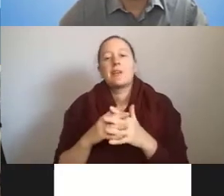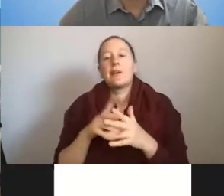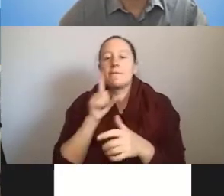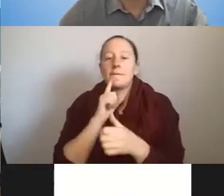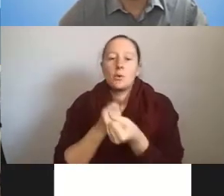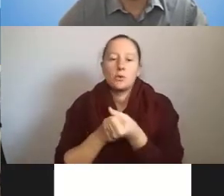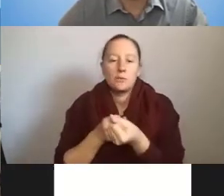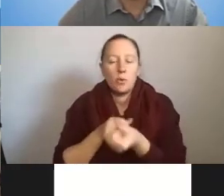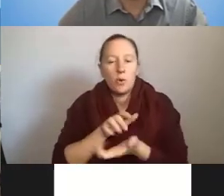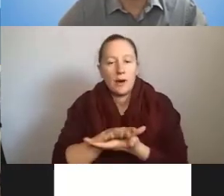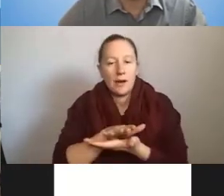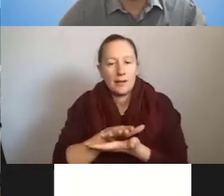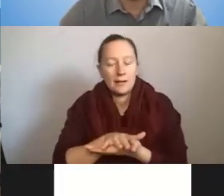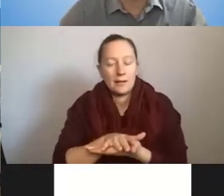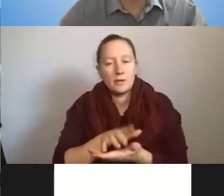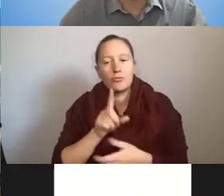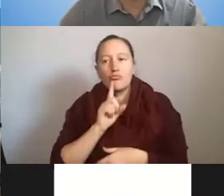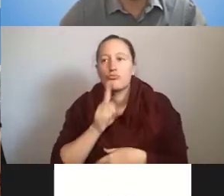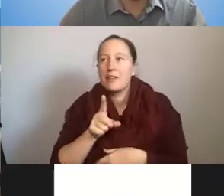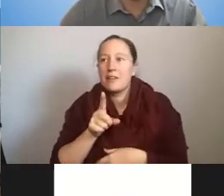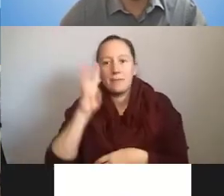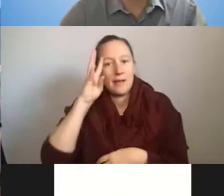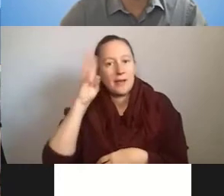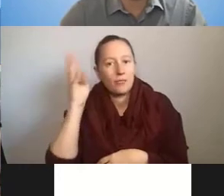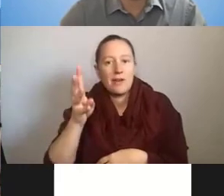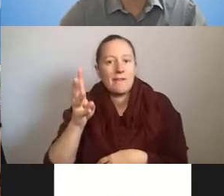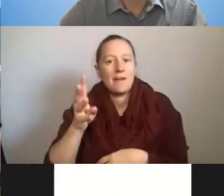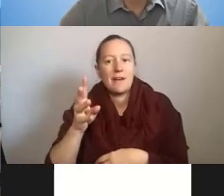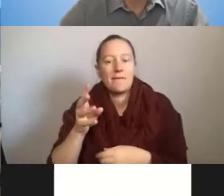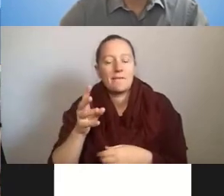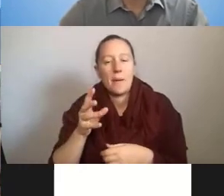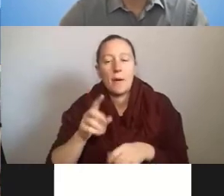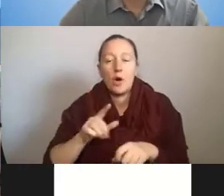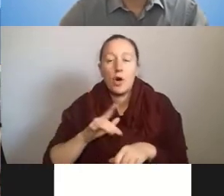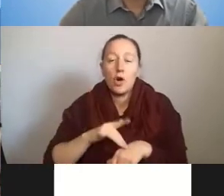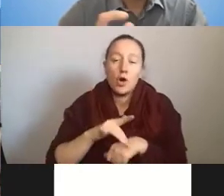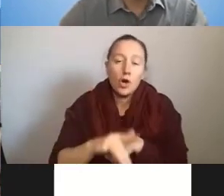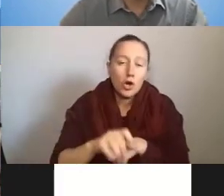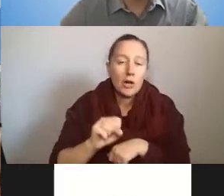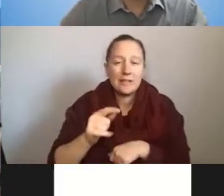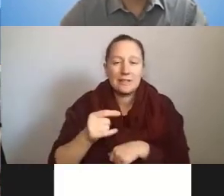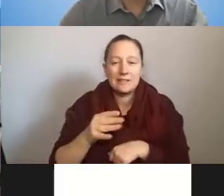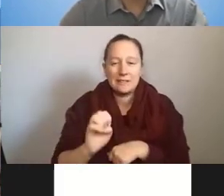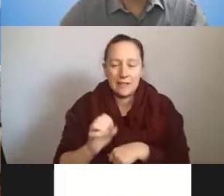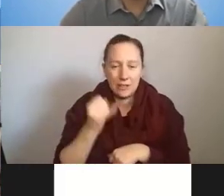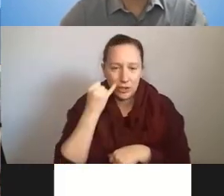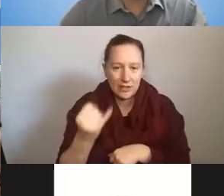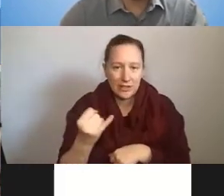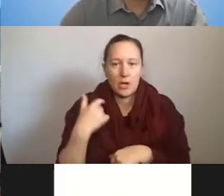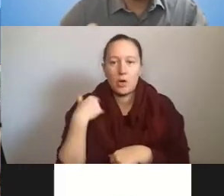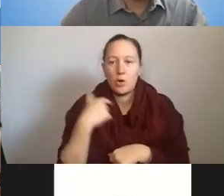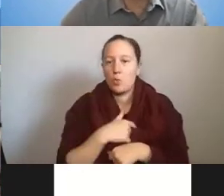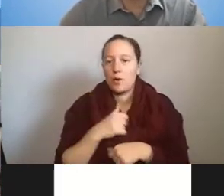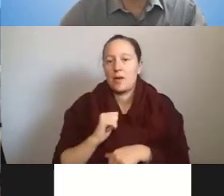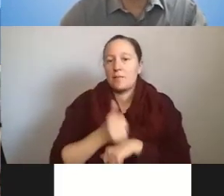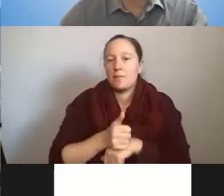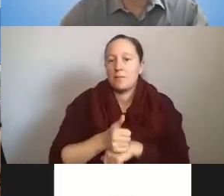who have these really innovative ideas at very early stages, and we created a program, a set of programs,